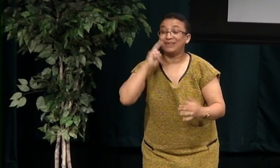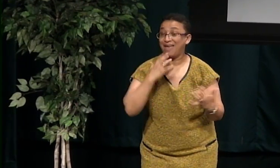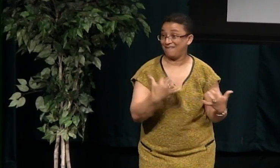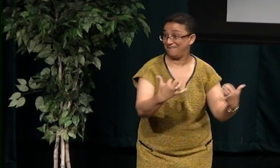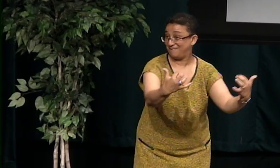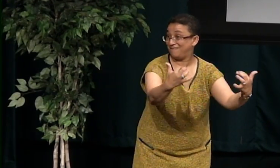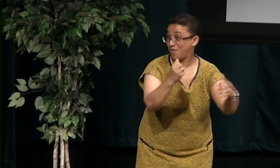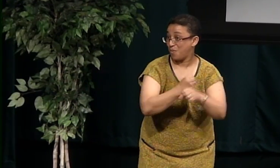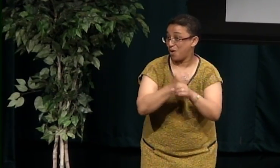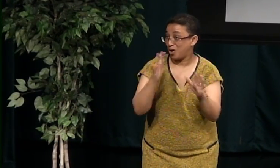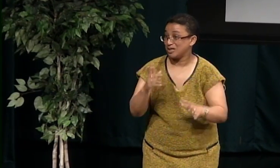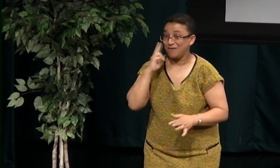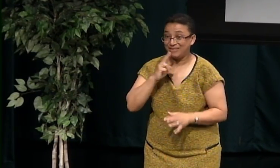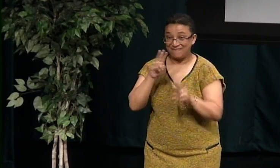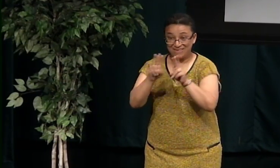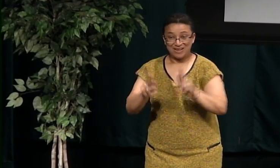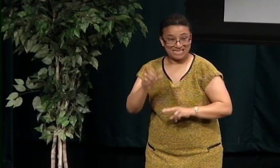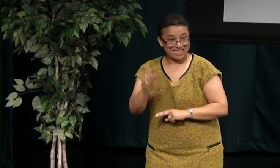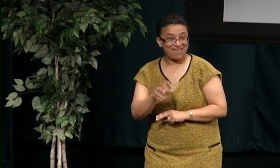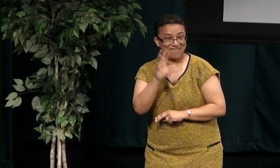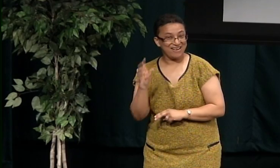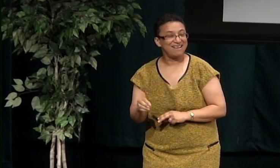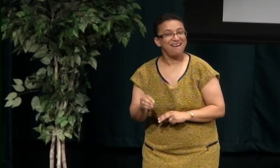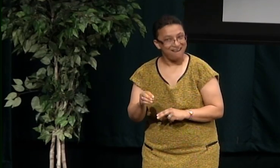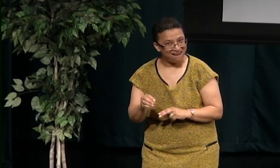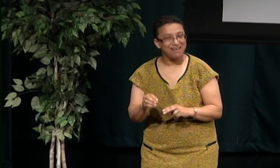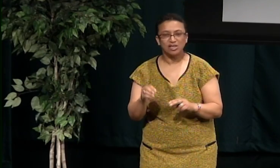all these departments coming in presenting to each other.